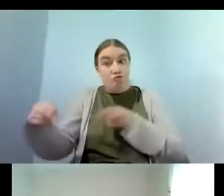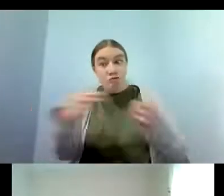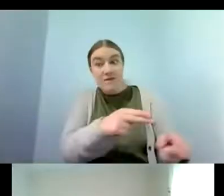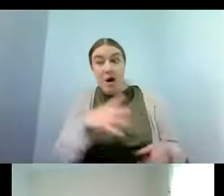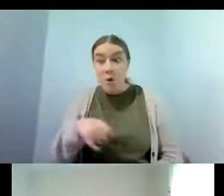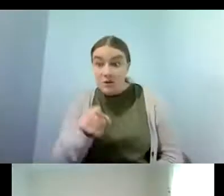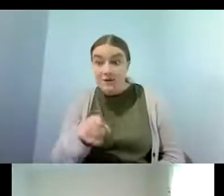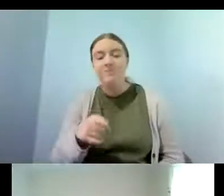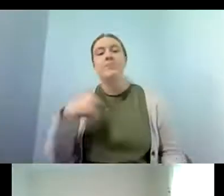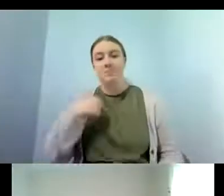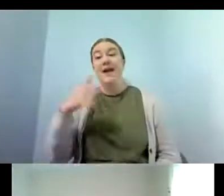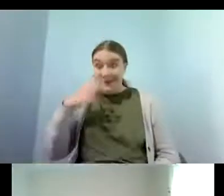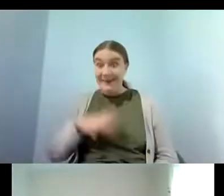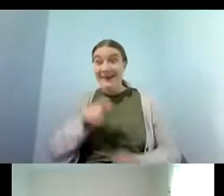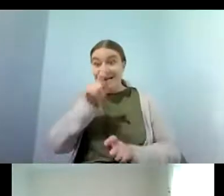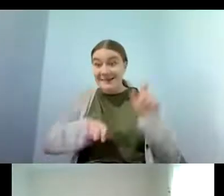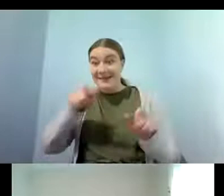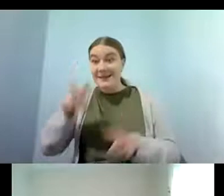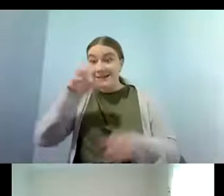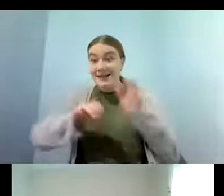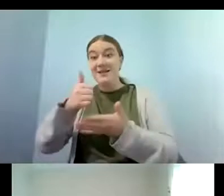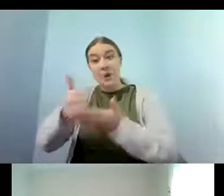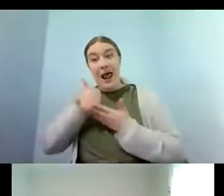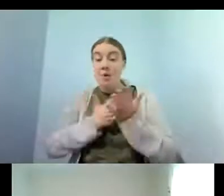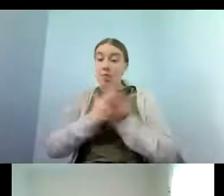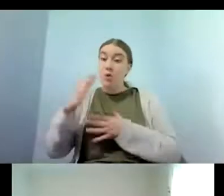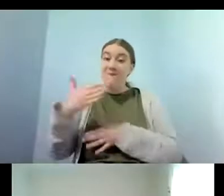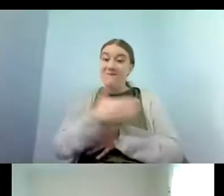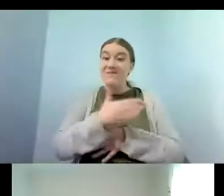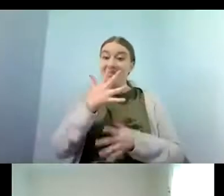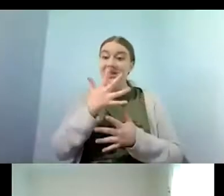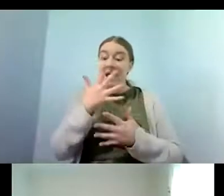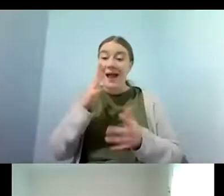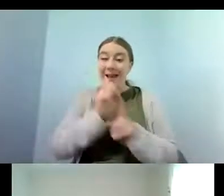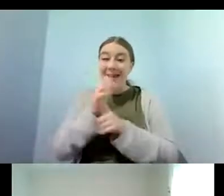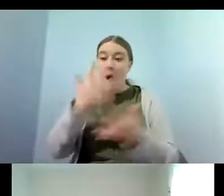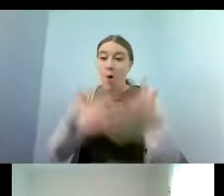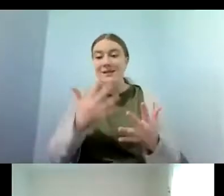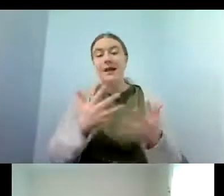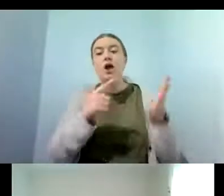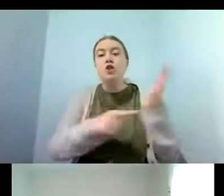citizen scientists for helping with the fish count in tewkesbury and for helping with spawning counts